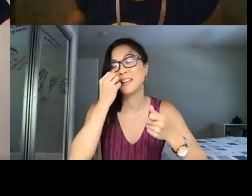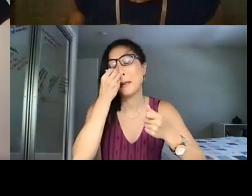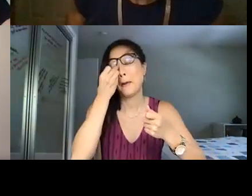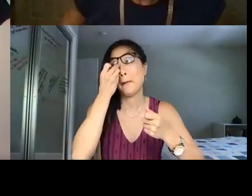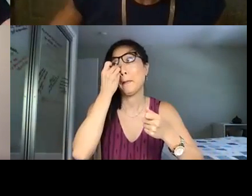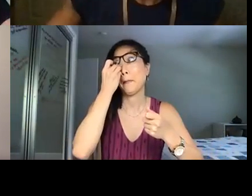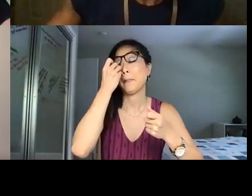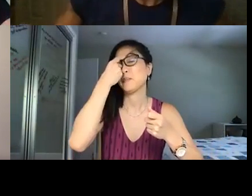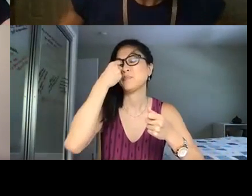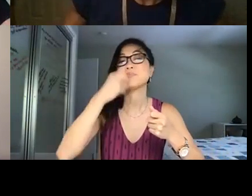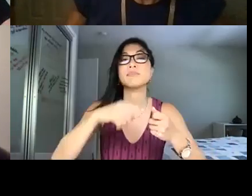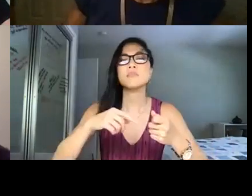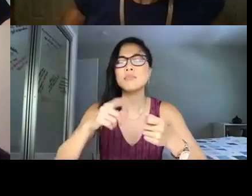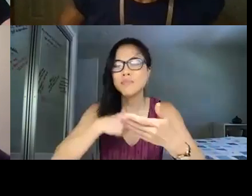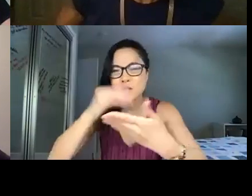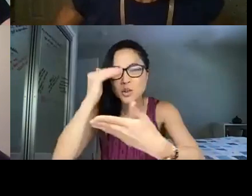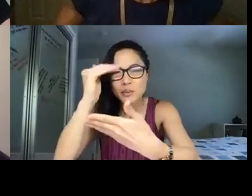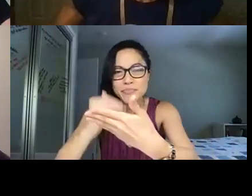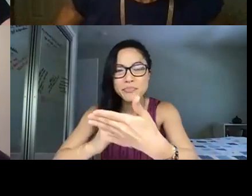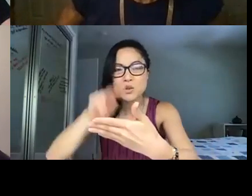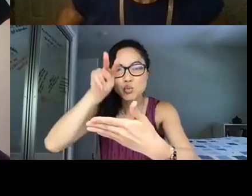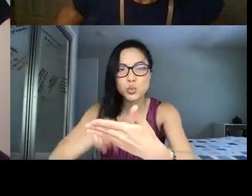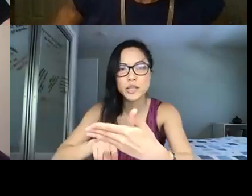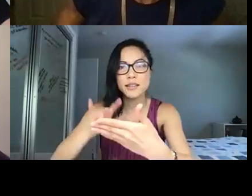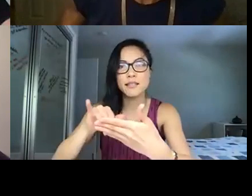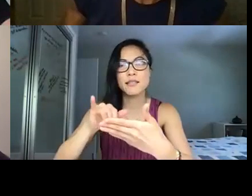of this these different identities and I think